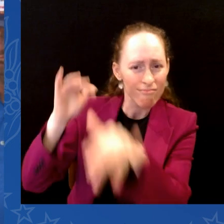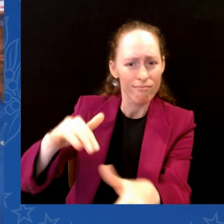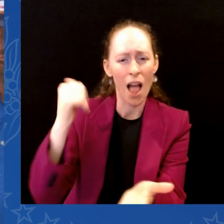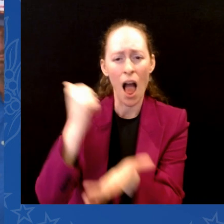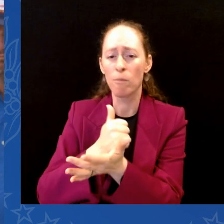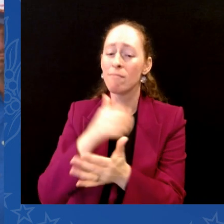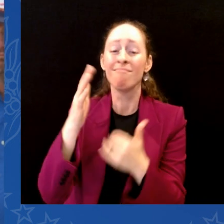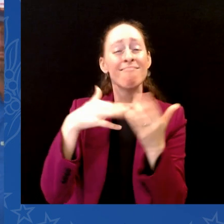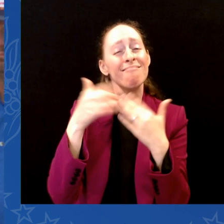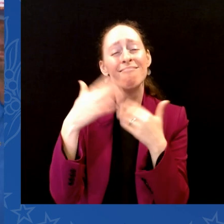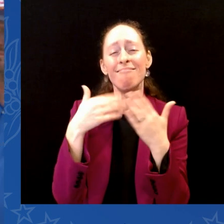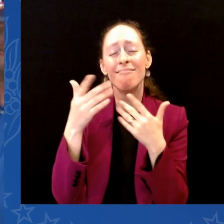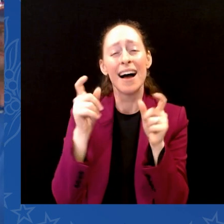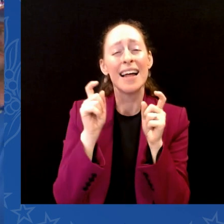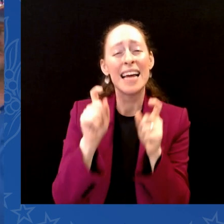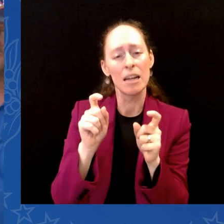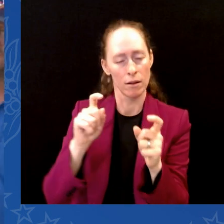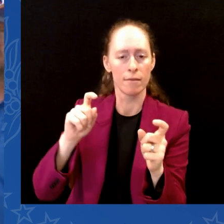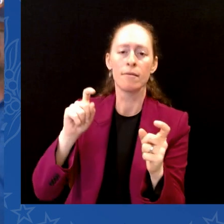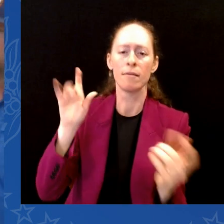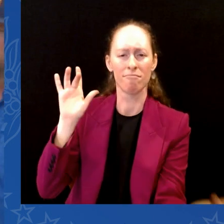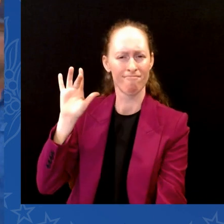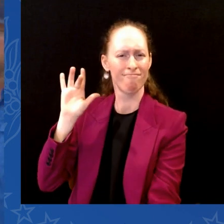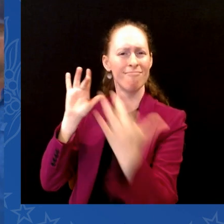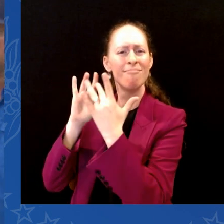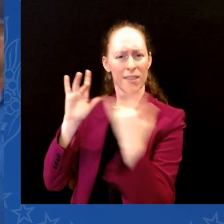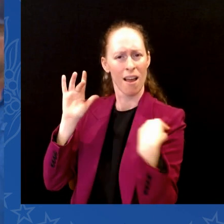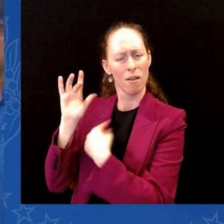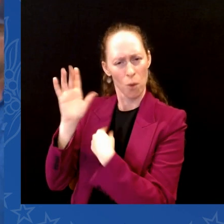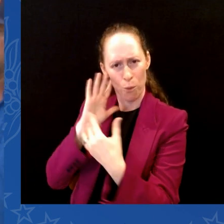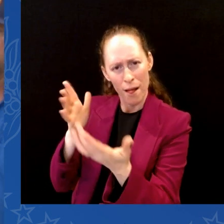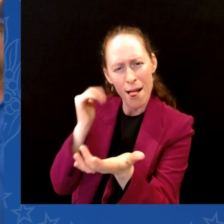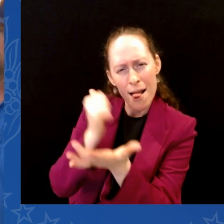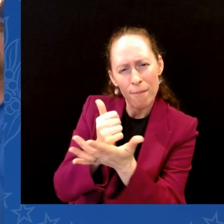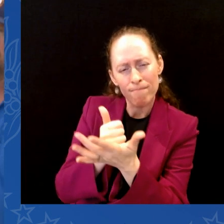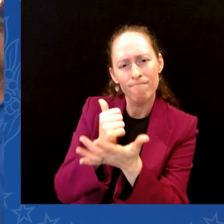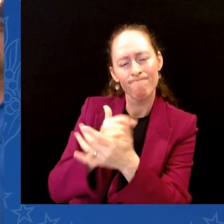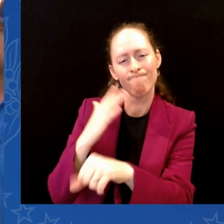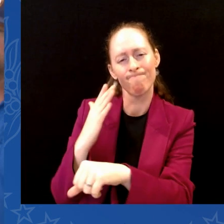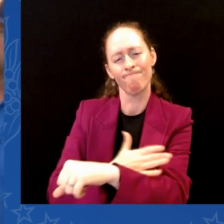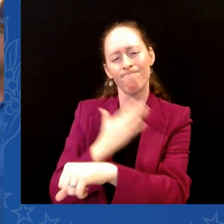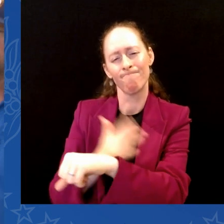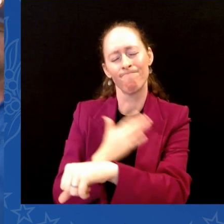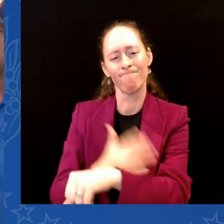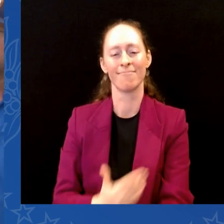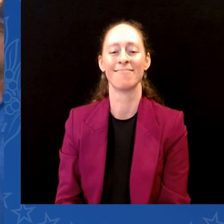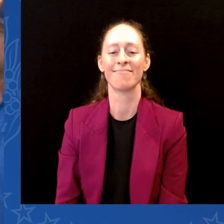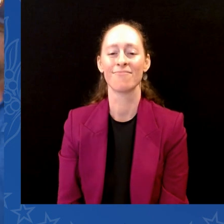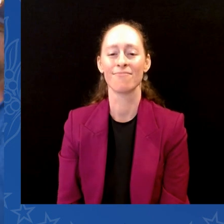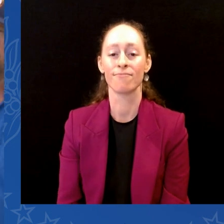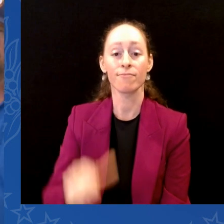Yesterday, we opened a disaster recovery center right here in Lee County. Three more will be open in this part of the state